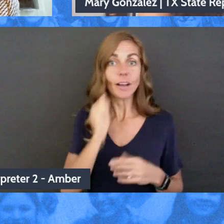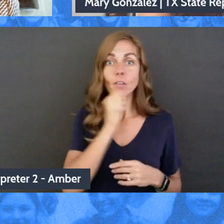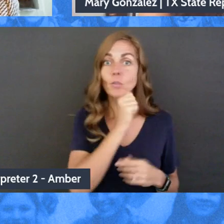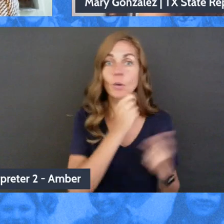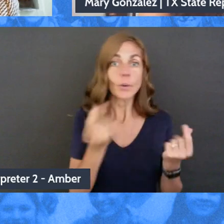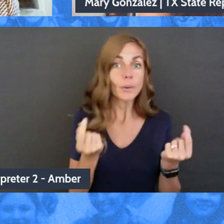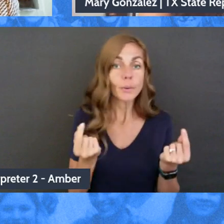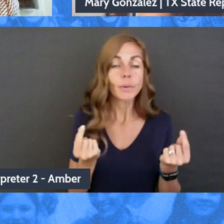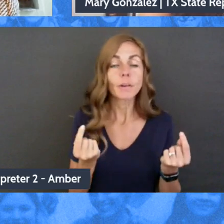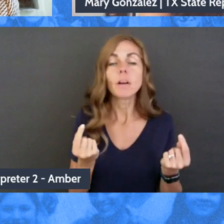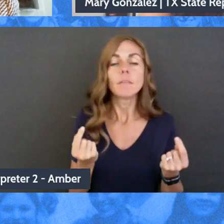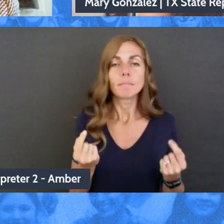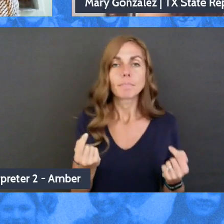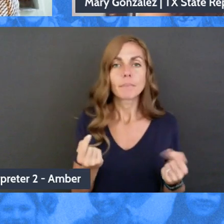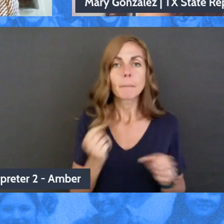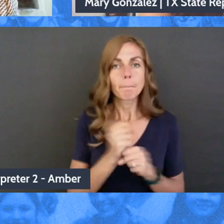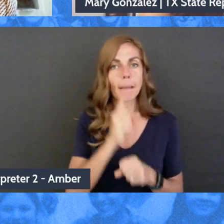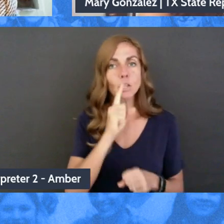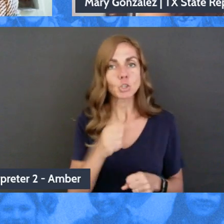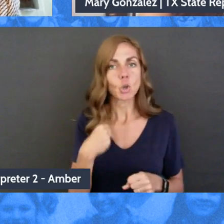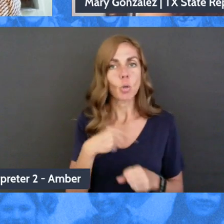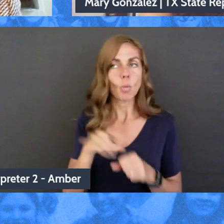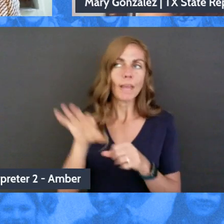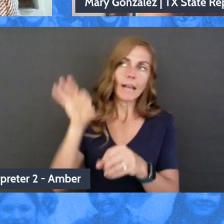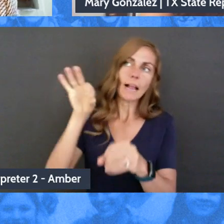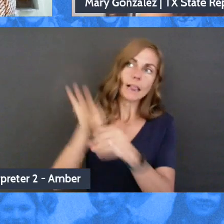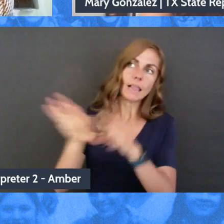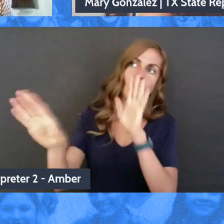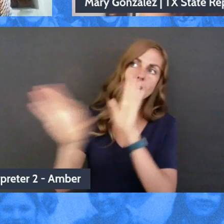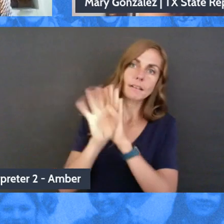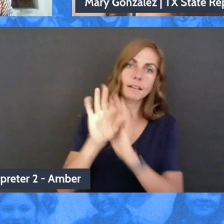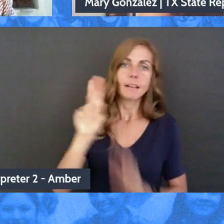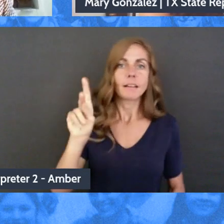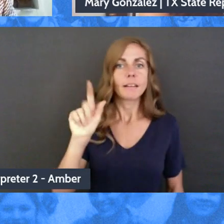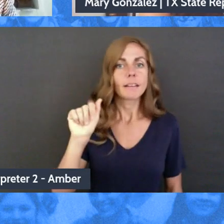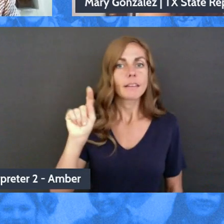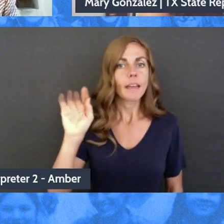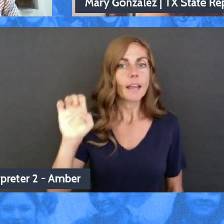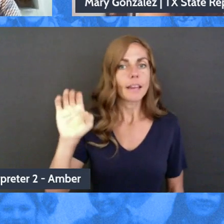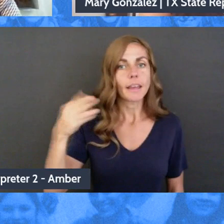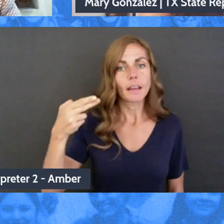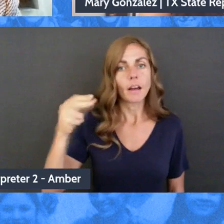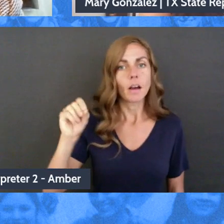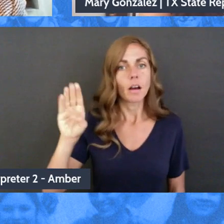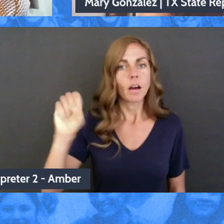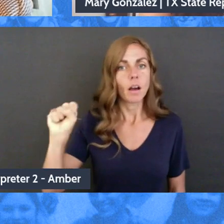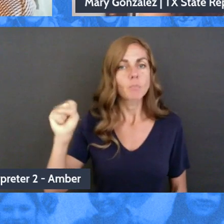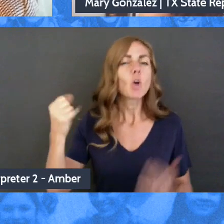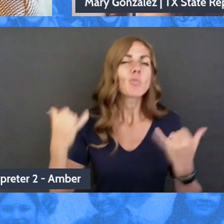make sure that we elect Katie Hobbs, who was right now, our secretary of state,